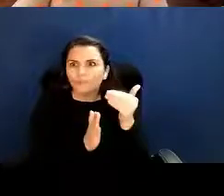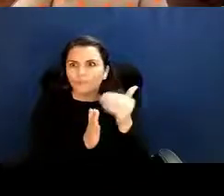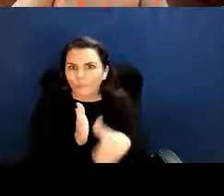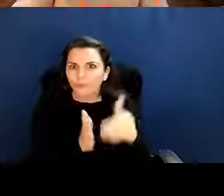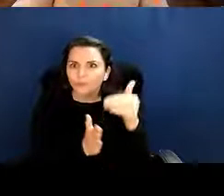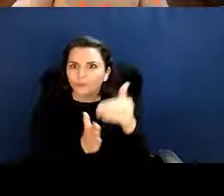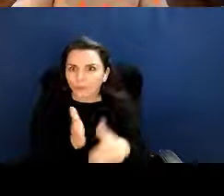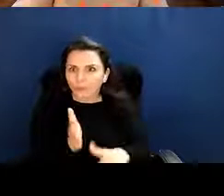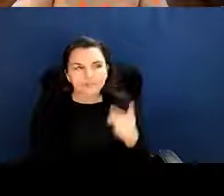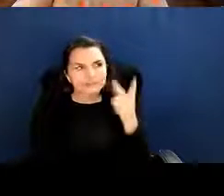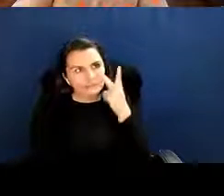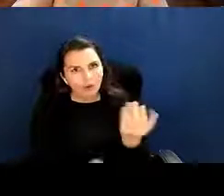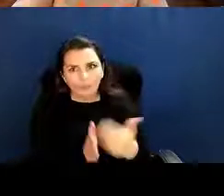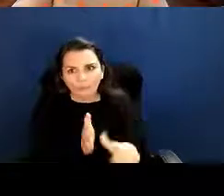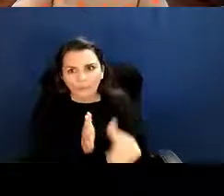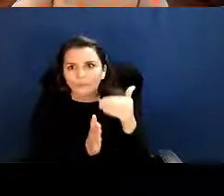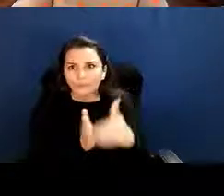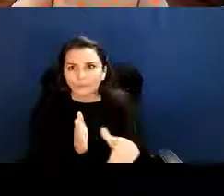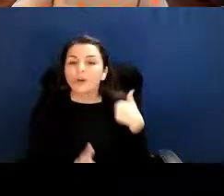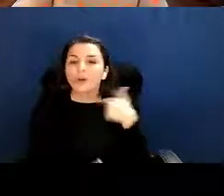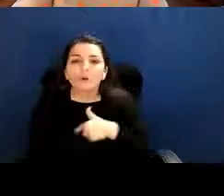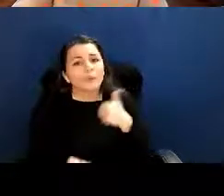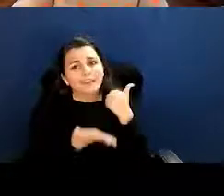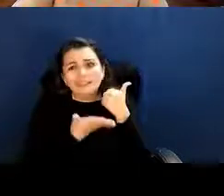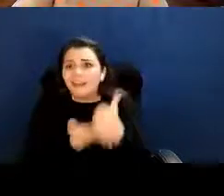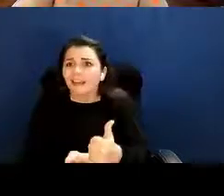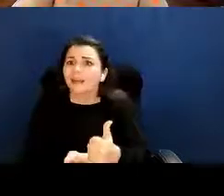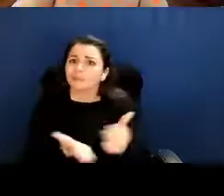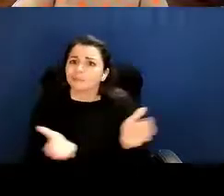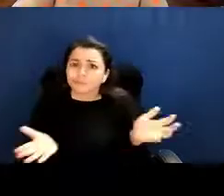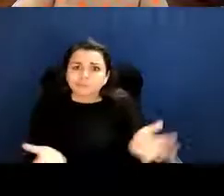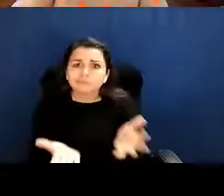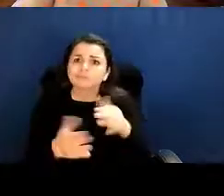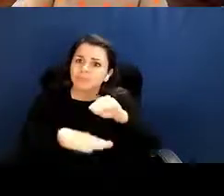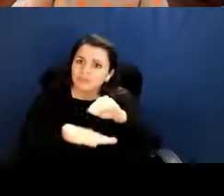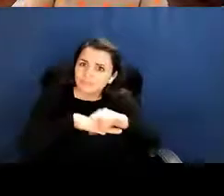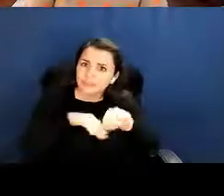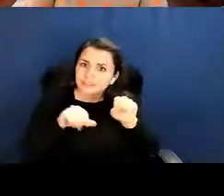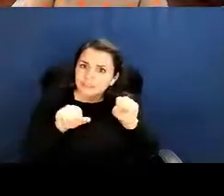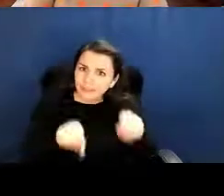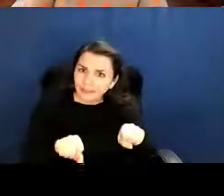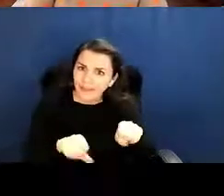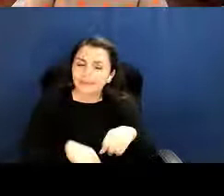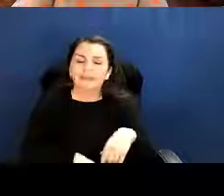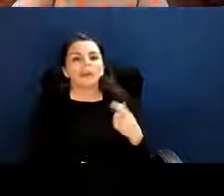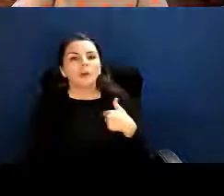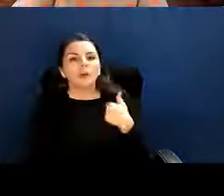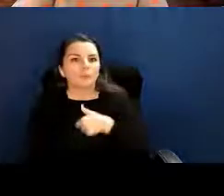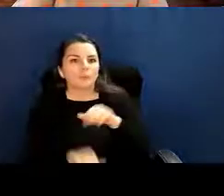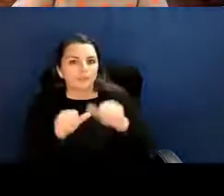We can give you all kinds of help and advice. I can help you figure out whether your proposed research